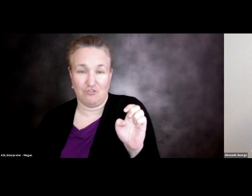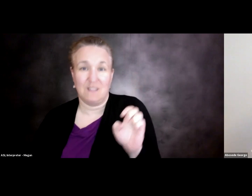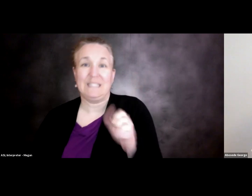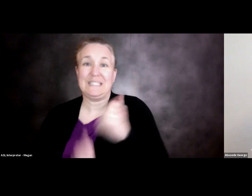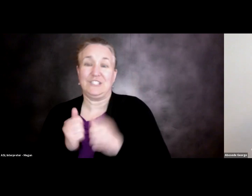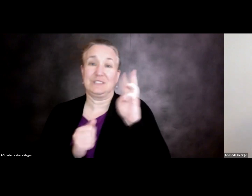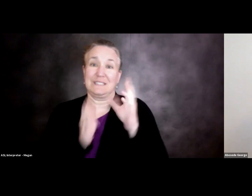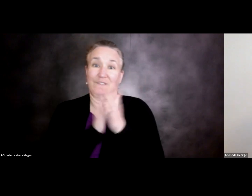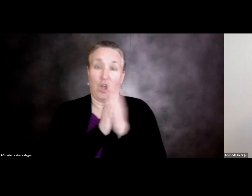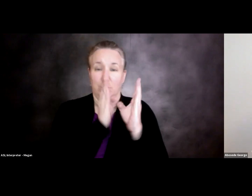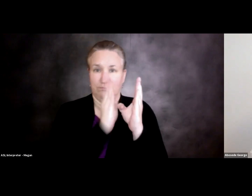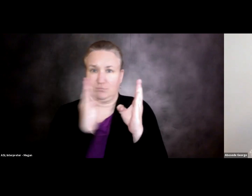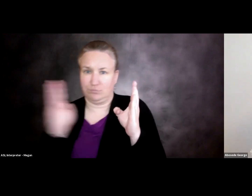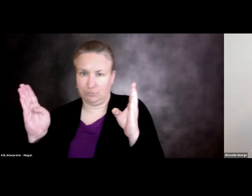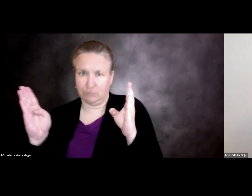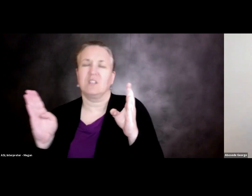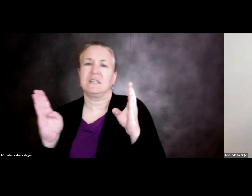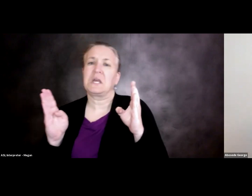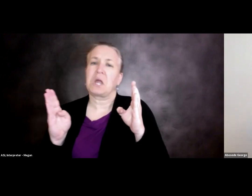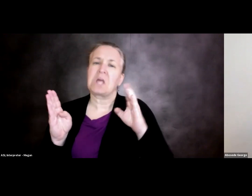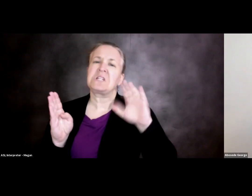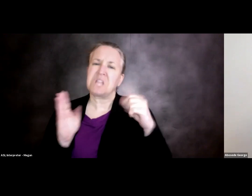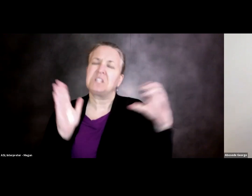has the same set of 10 chapter headings,